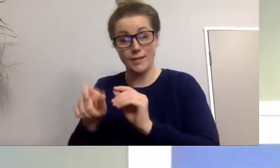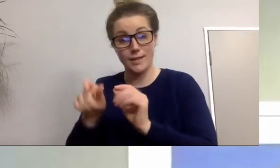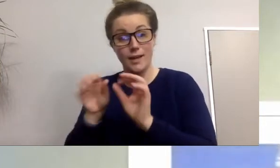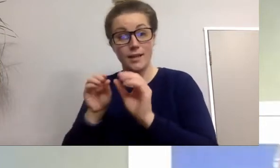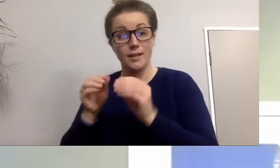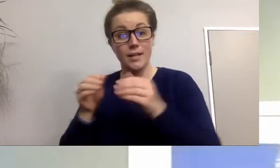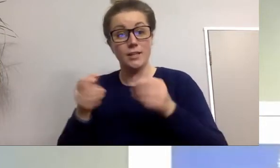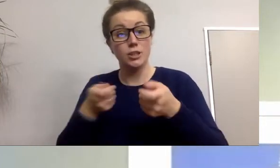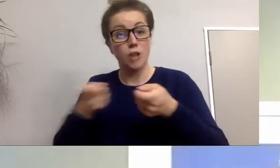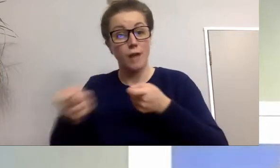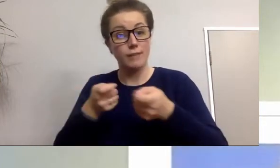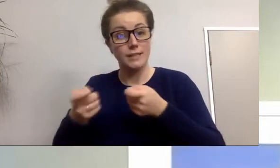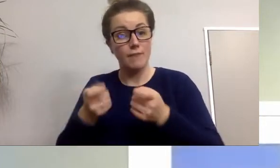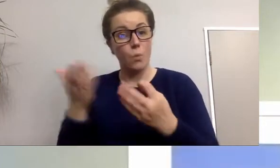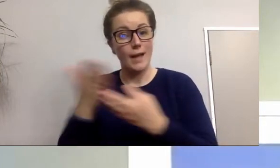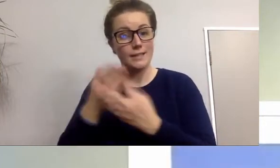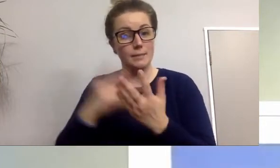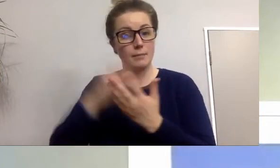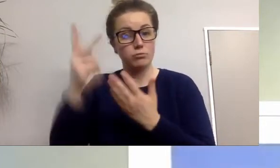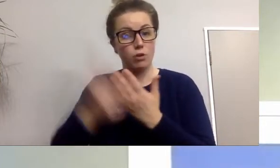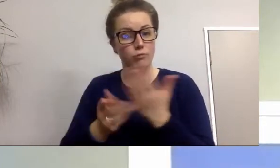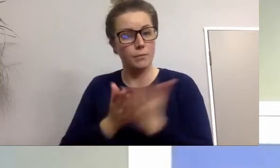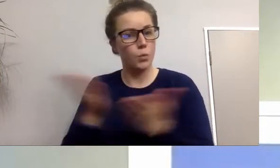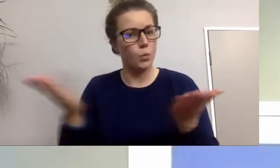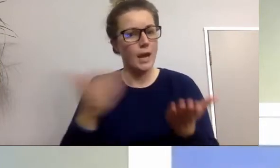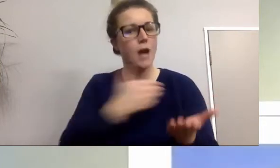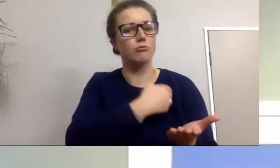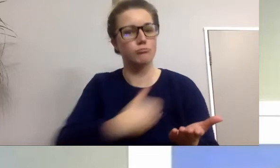accessibility programme at the Royal New Zealand Ballet and we might have thought